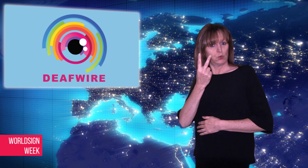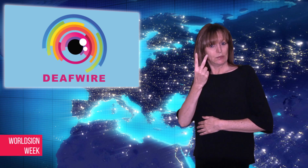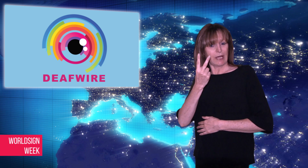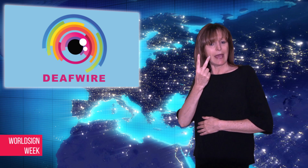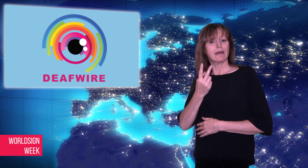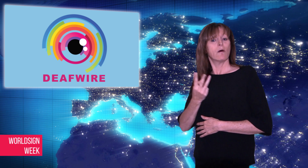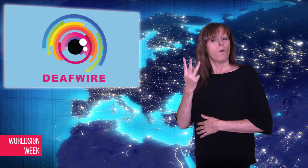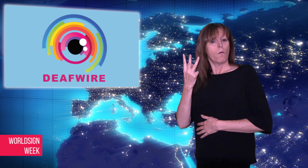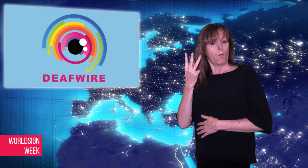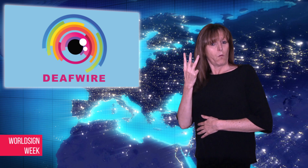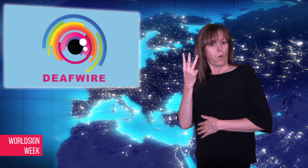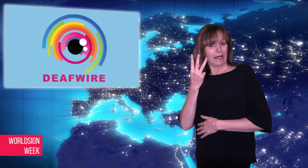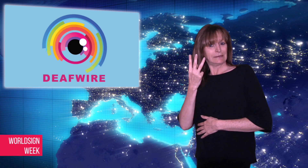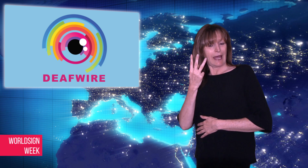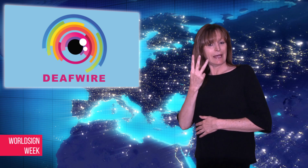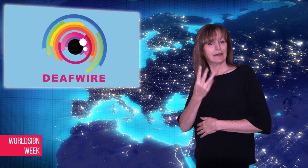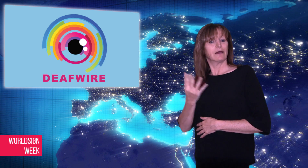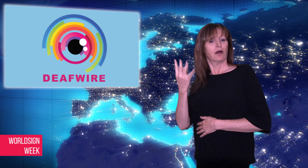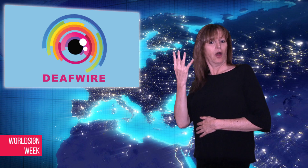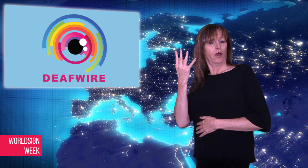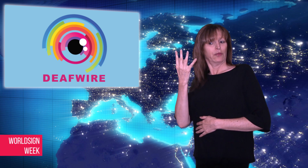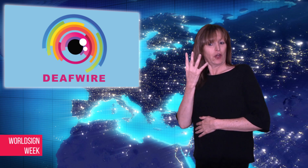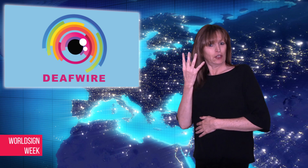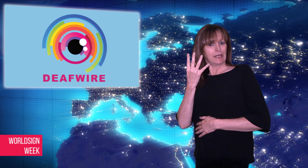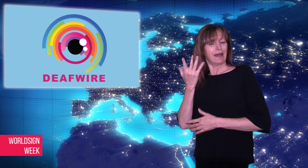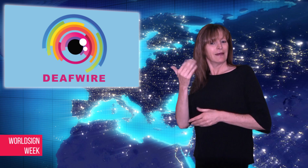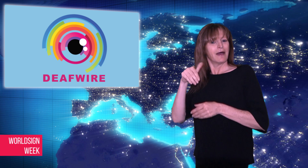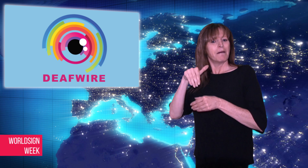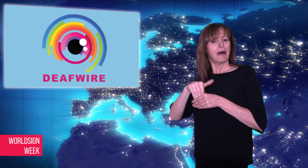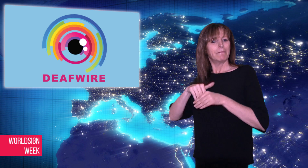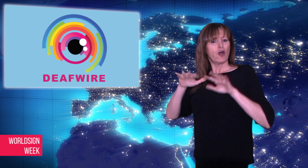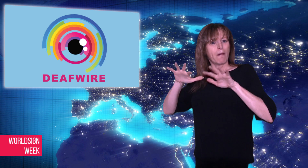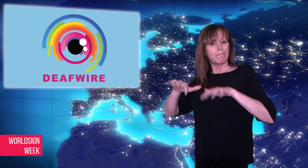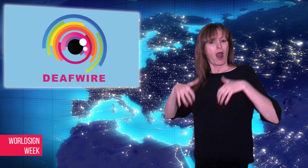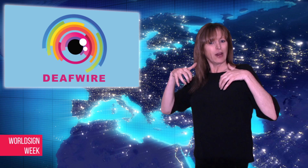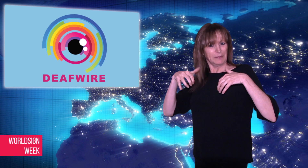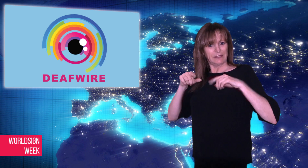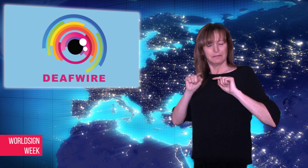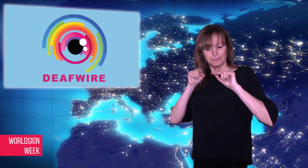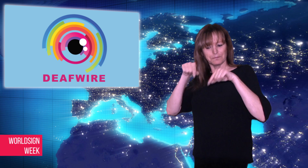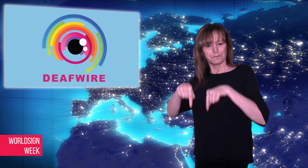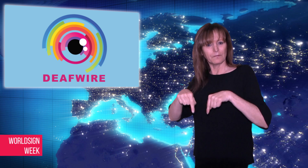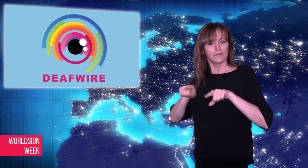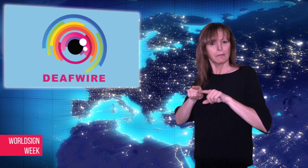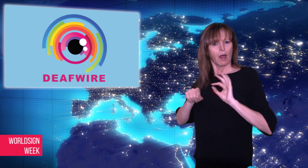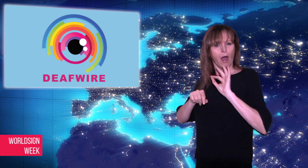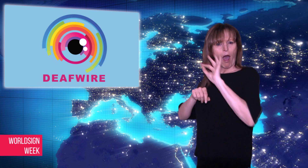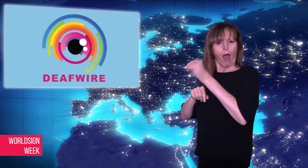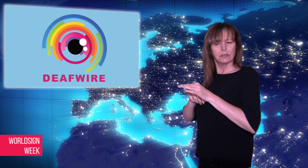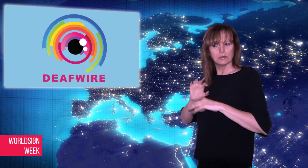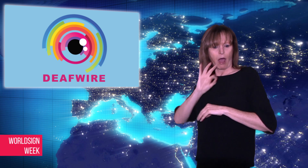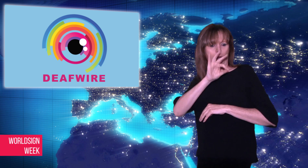where Members of Parliament ask government Ministers questions. Over